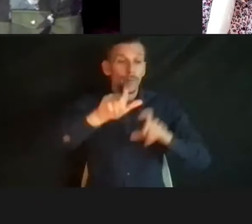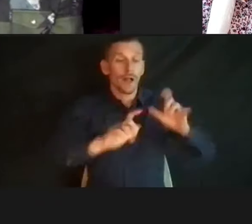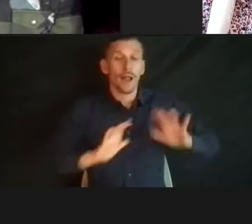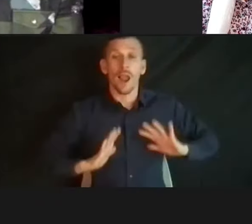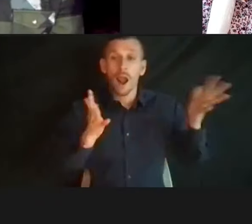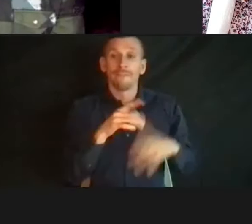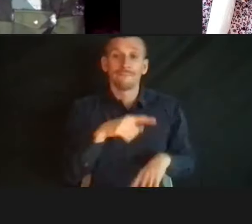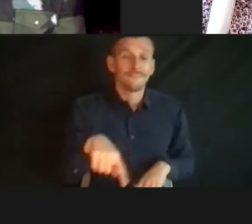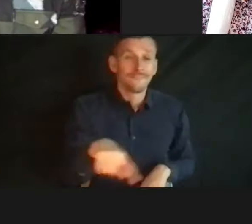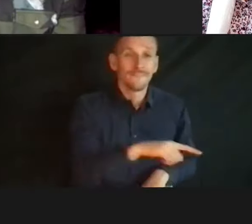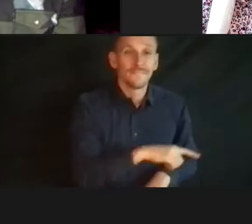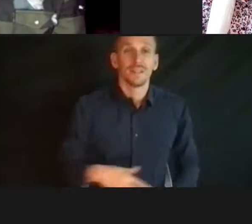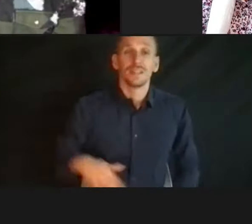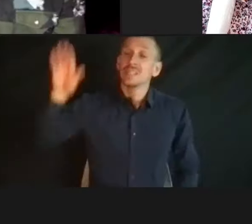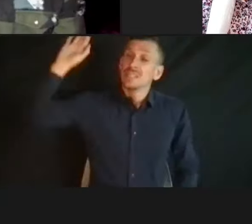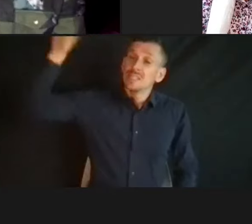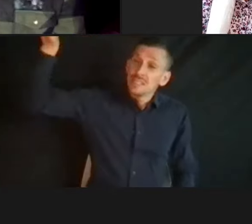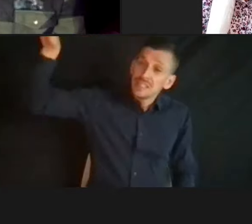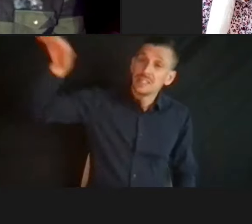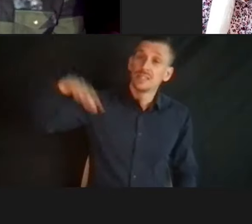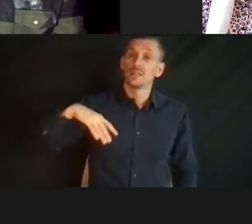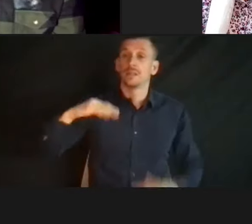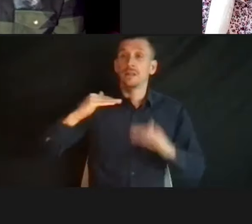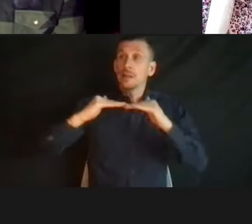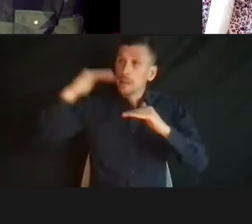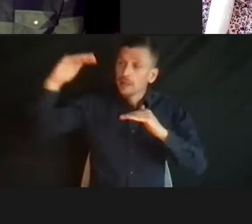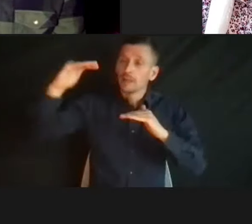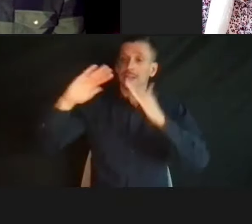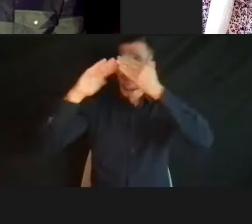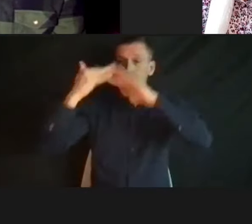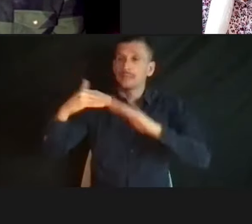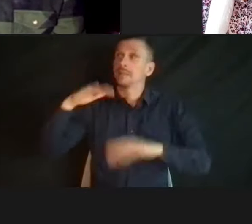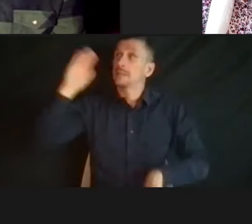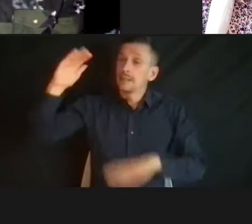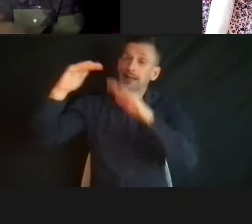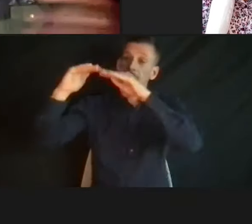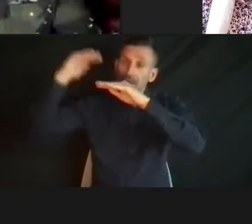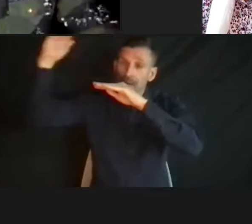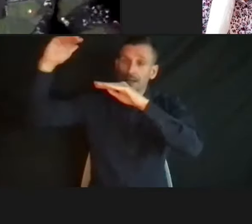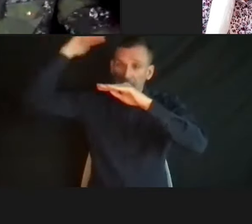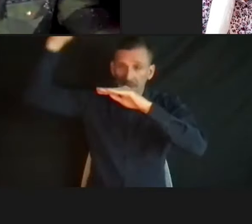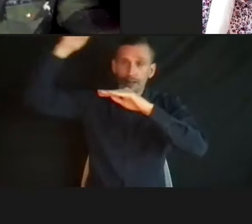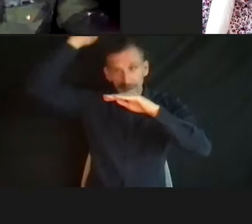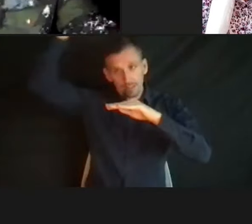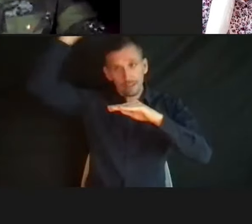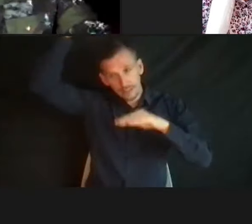then sending it back to the so called Global South and then expecting result in such a small scale.